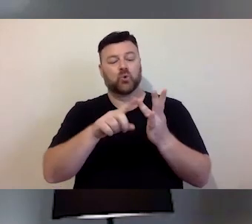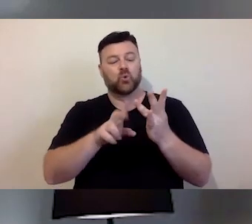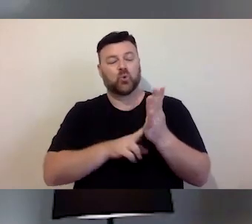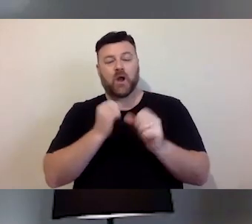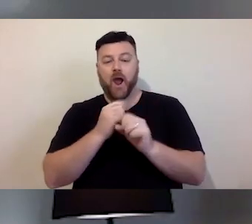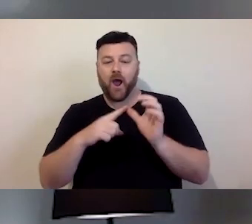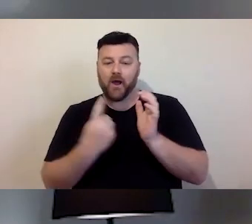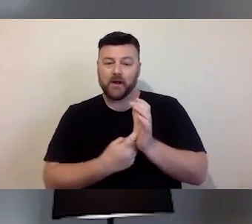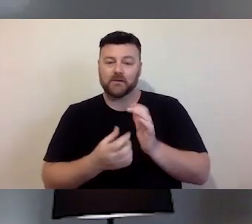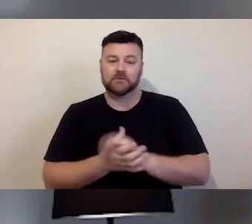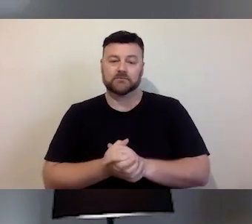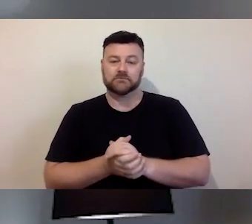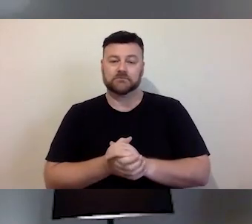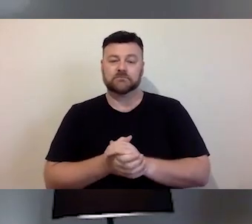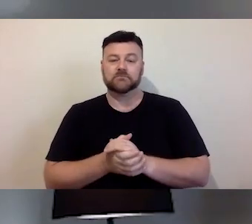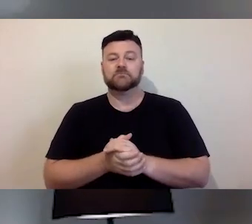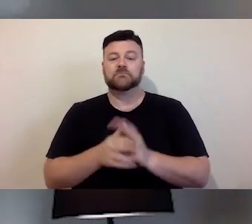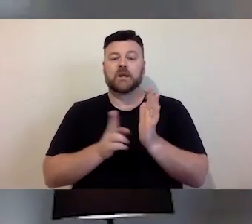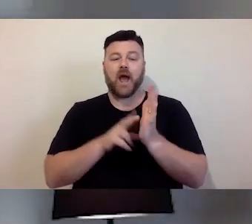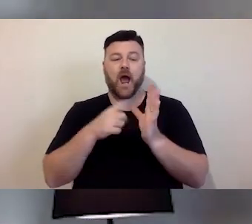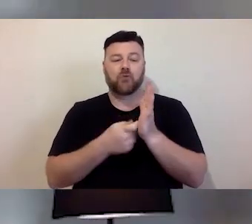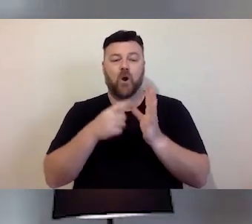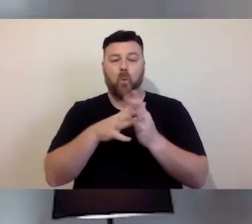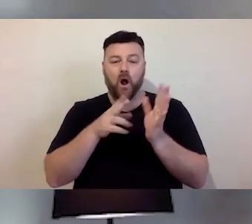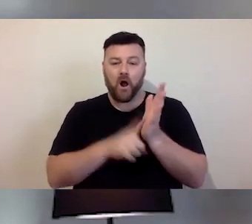Wiradjuri, I pay